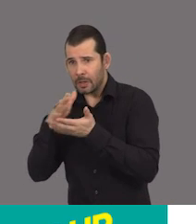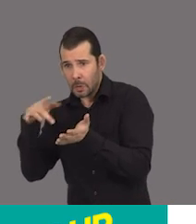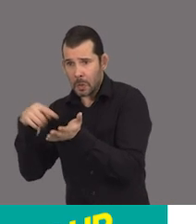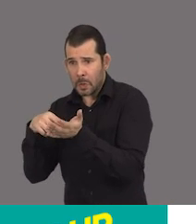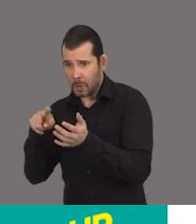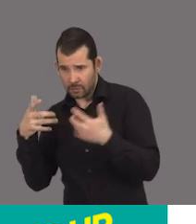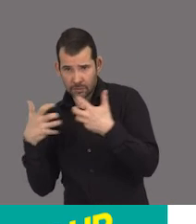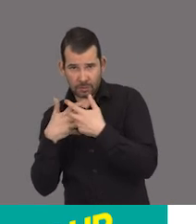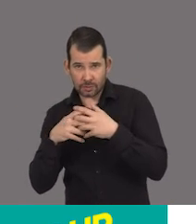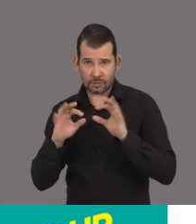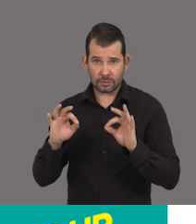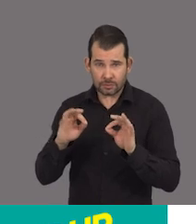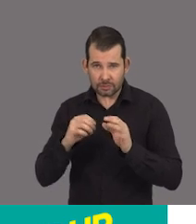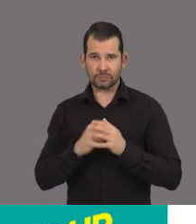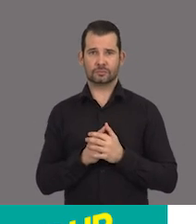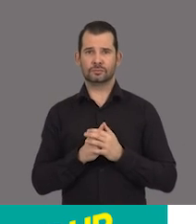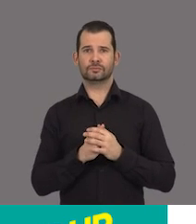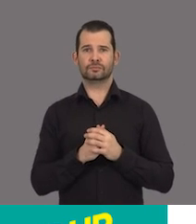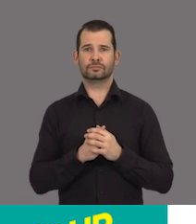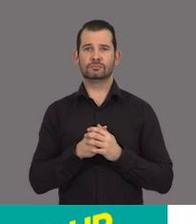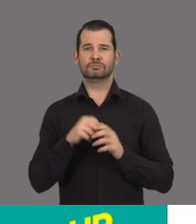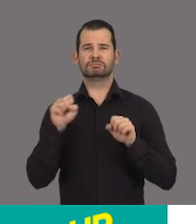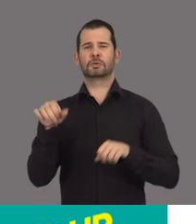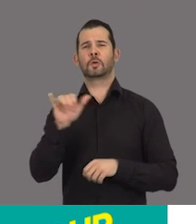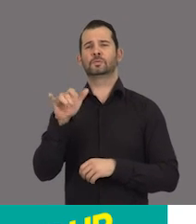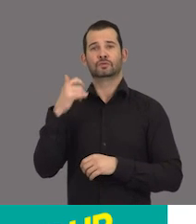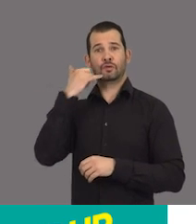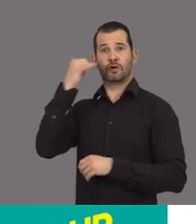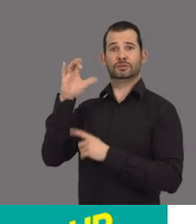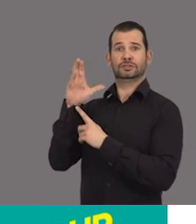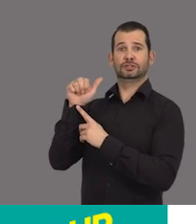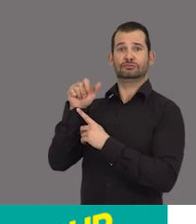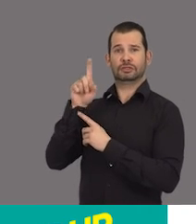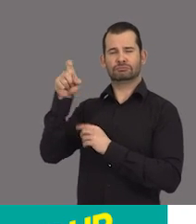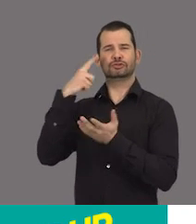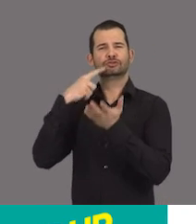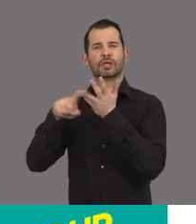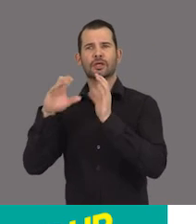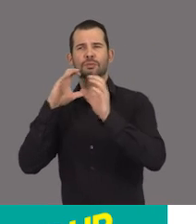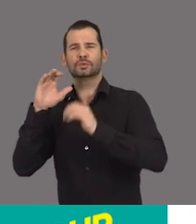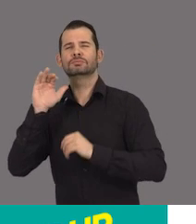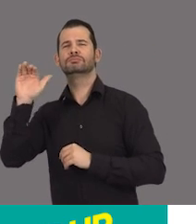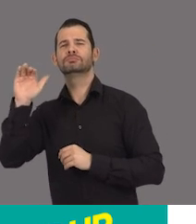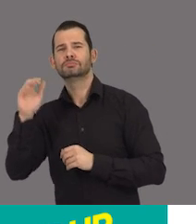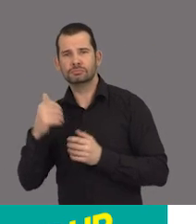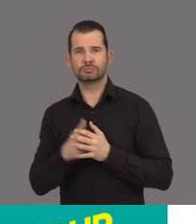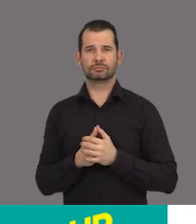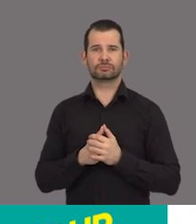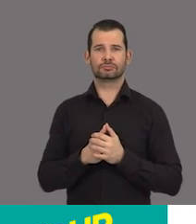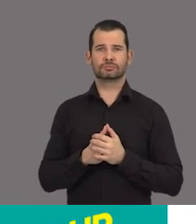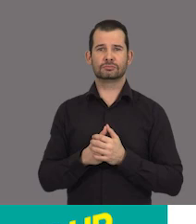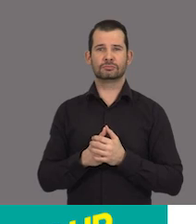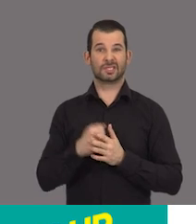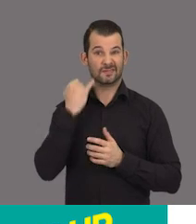You can also call the CRA to check on communications. If you’re still in doubt – delete, delete, delete!